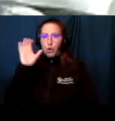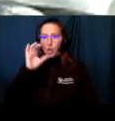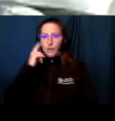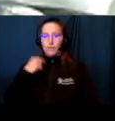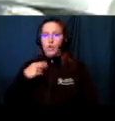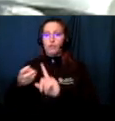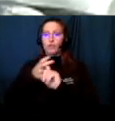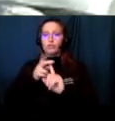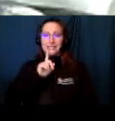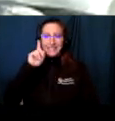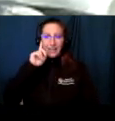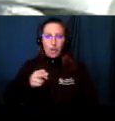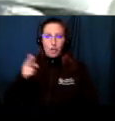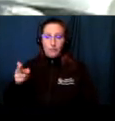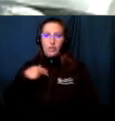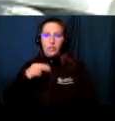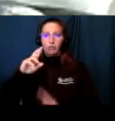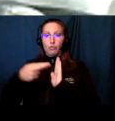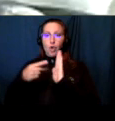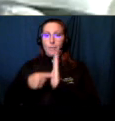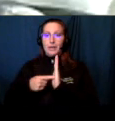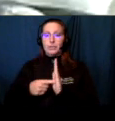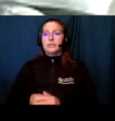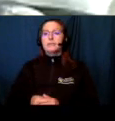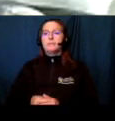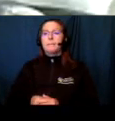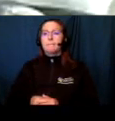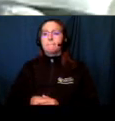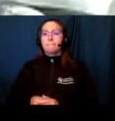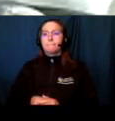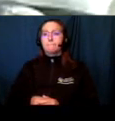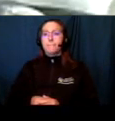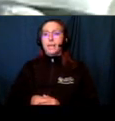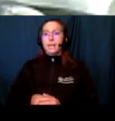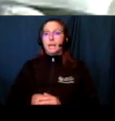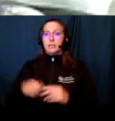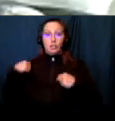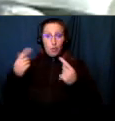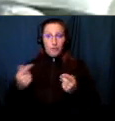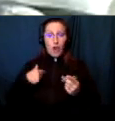A lot of the kids who actually have been part of the interview team for Sound Futures are